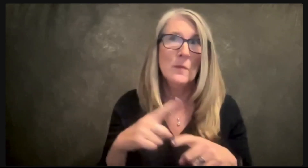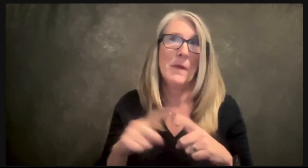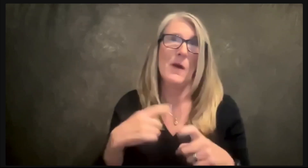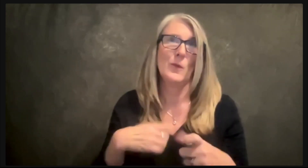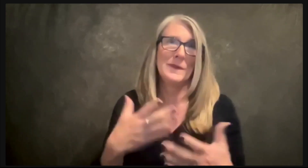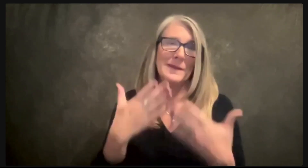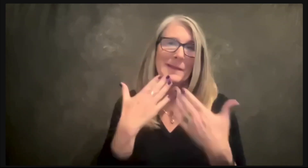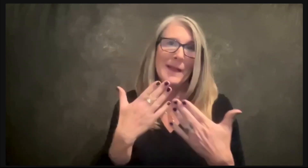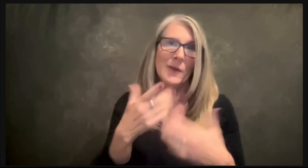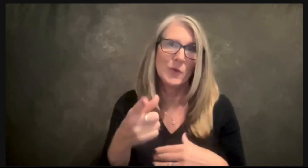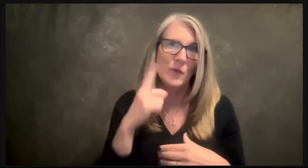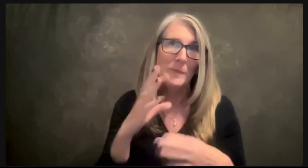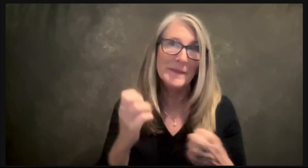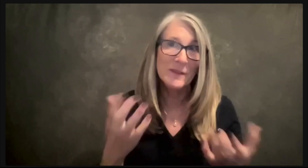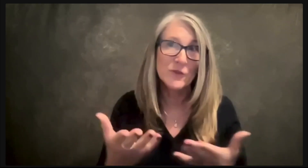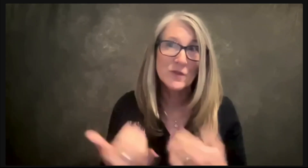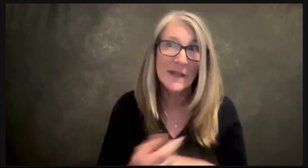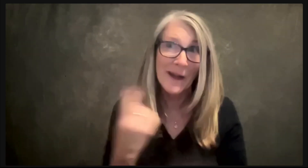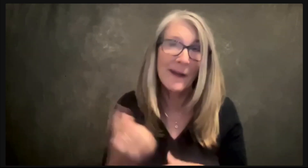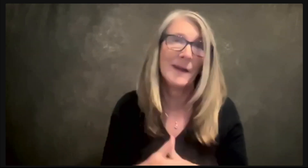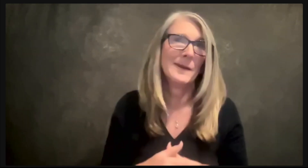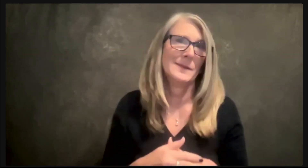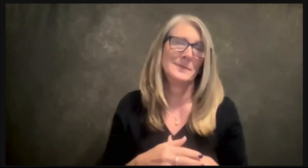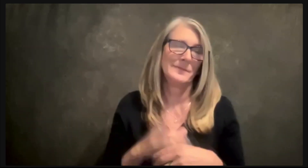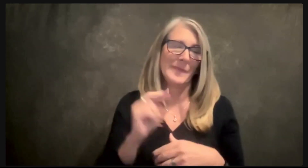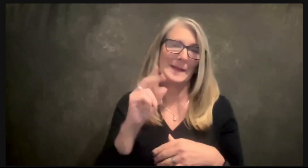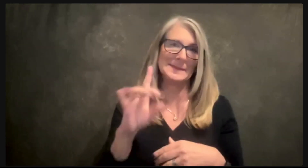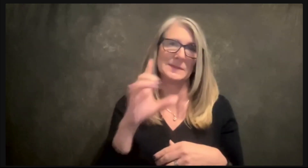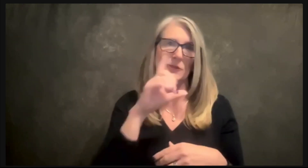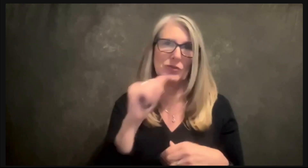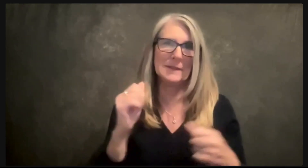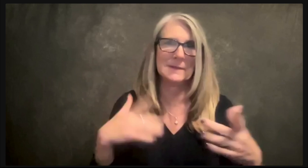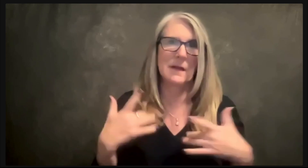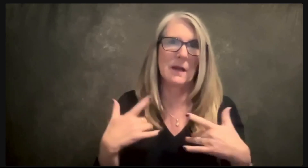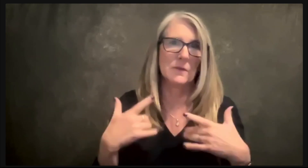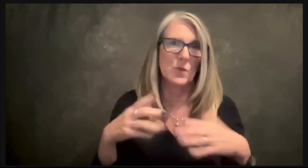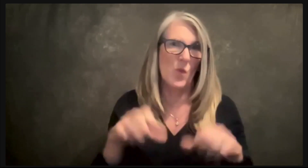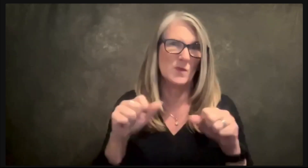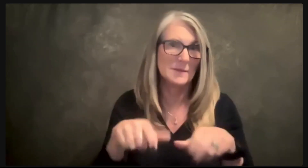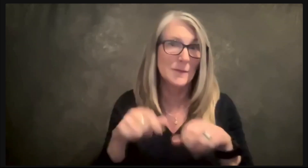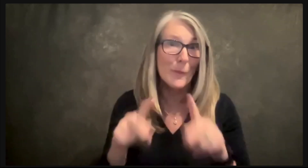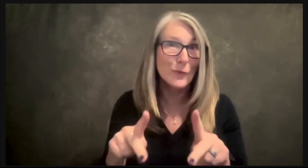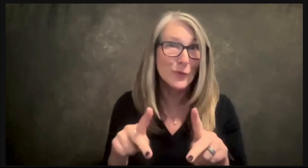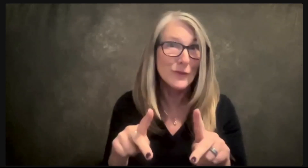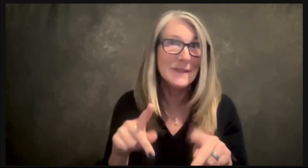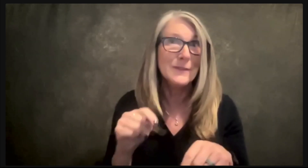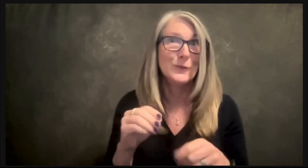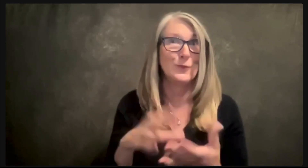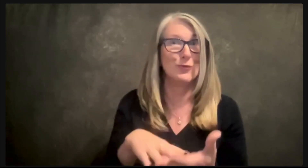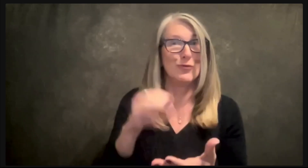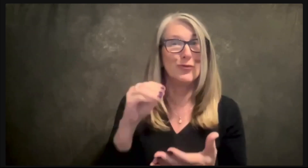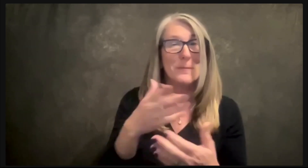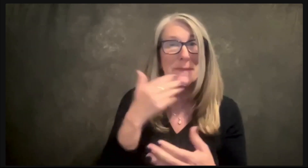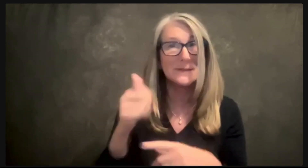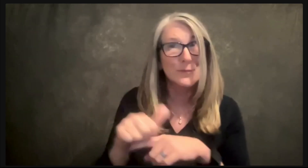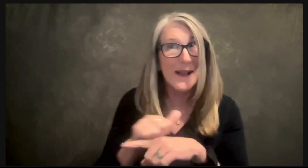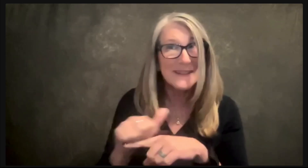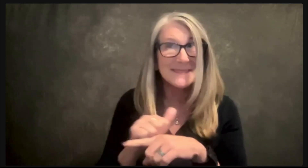So we want to thank you for taking the time to be here today. NDC is excited to host this opportunity